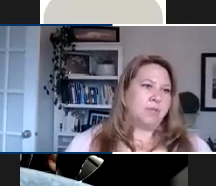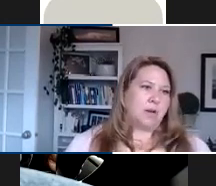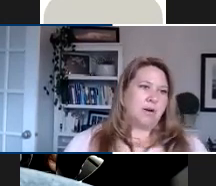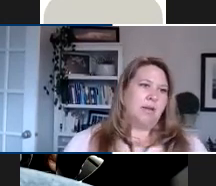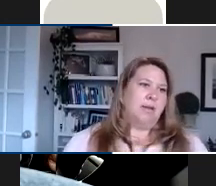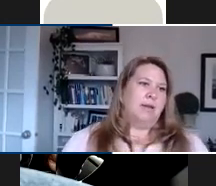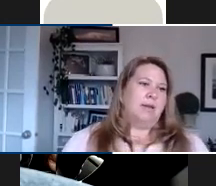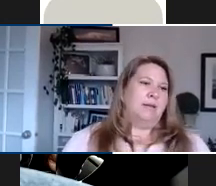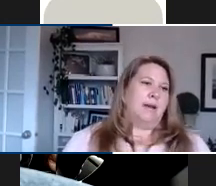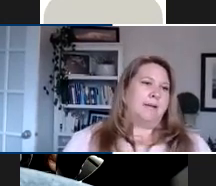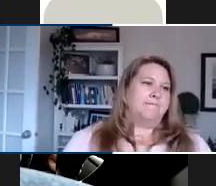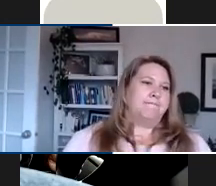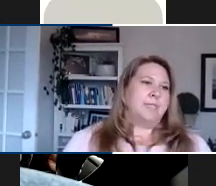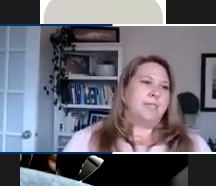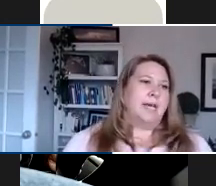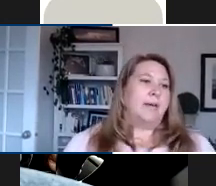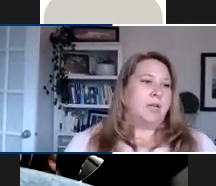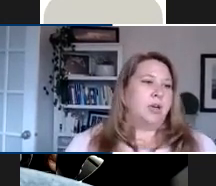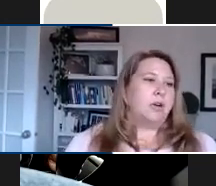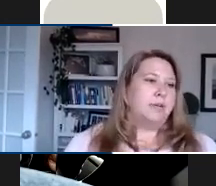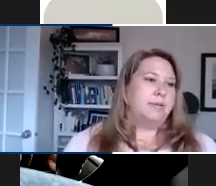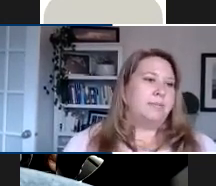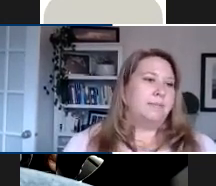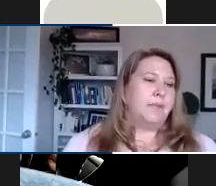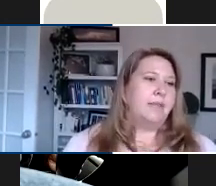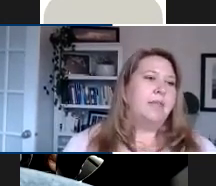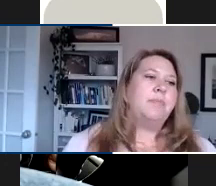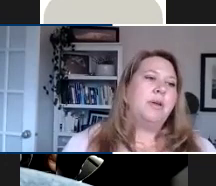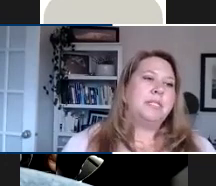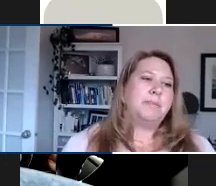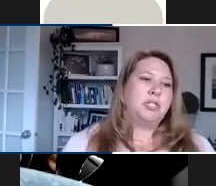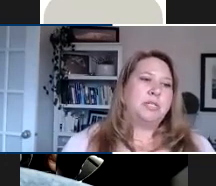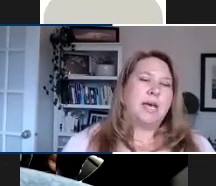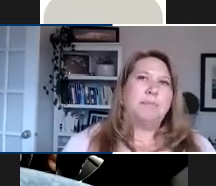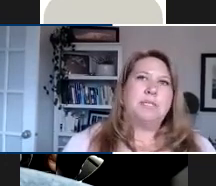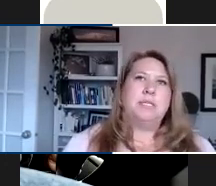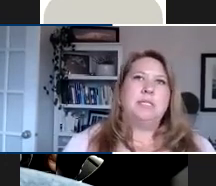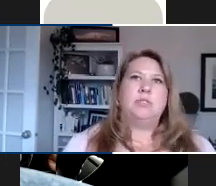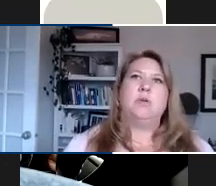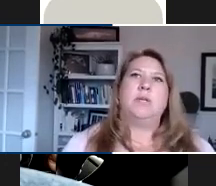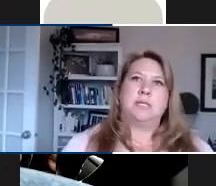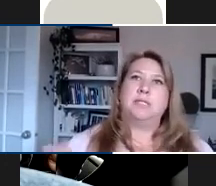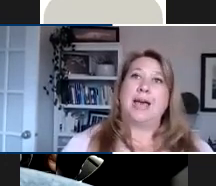those are. Done every year and then the employment specialist competency is usually once someone is competent